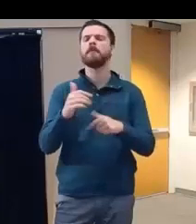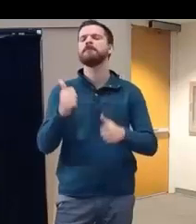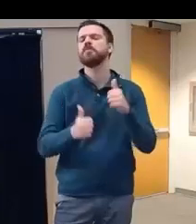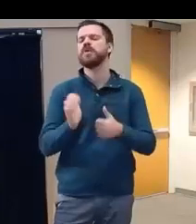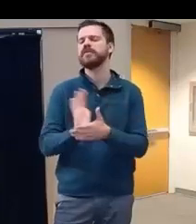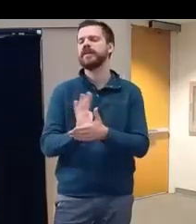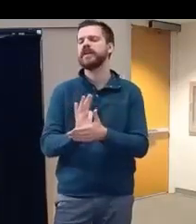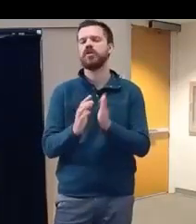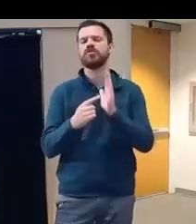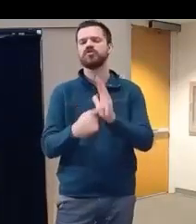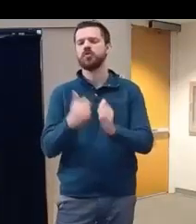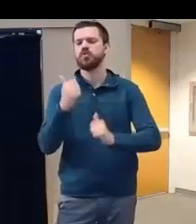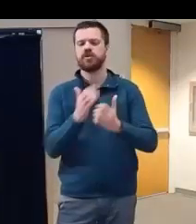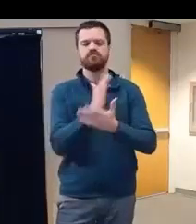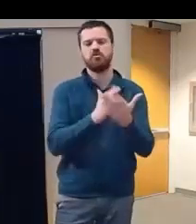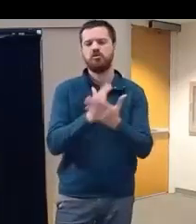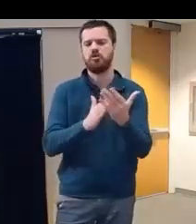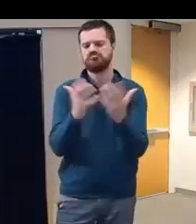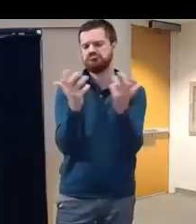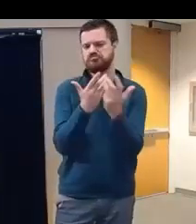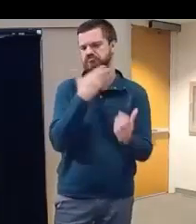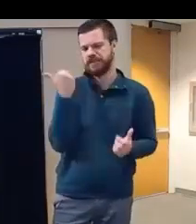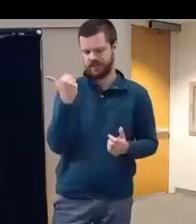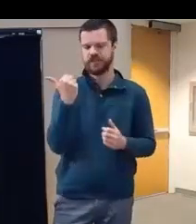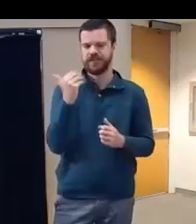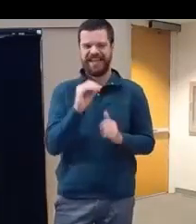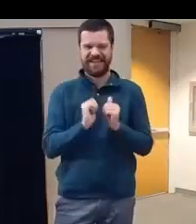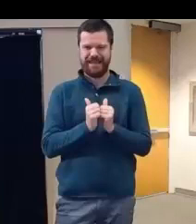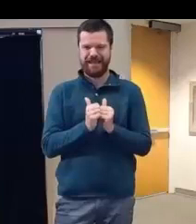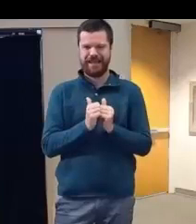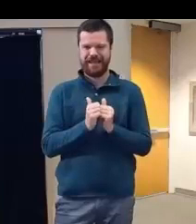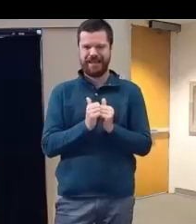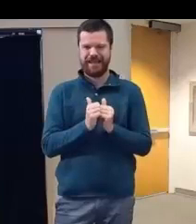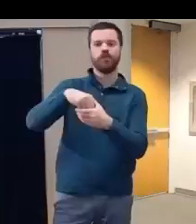portray which aspects of the mental status exam and then how to integrate that into an online